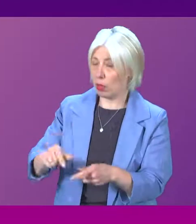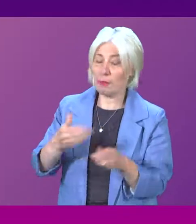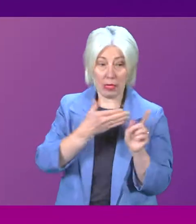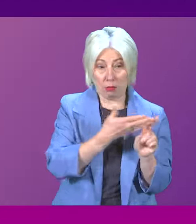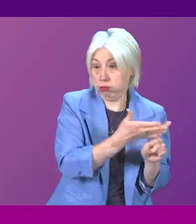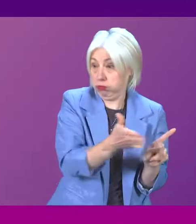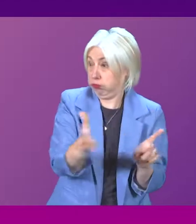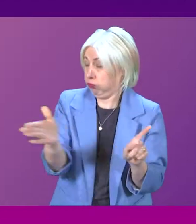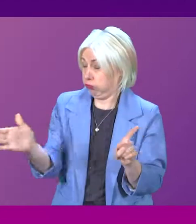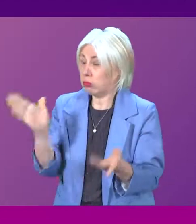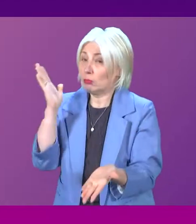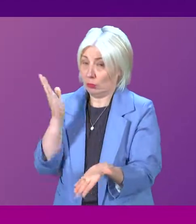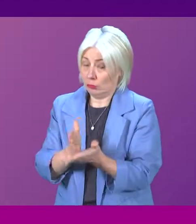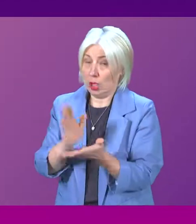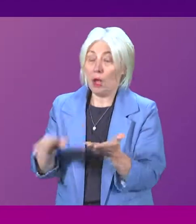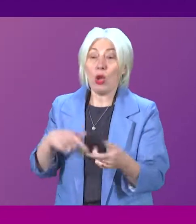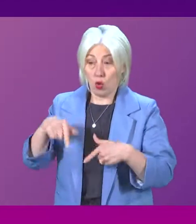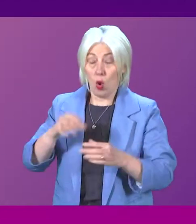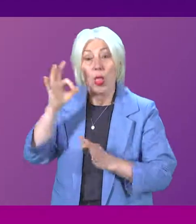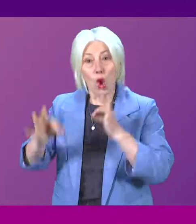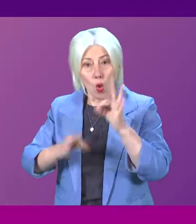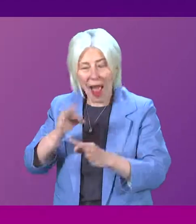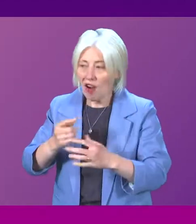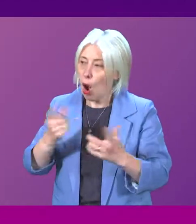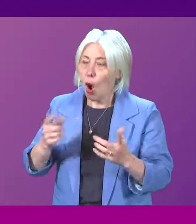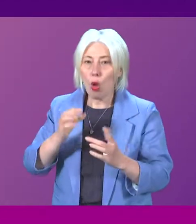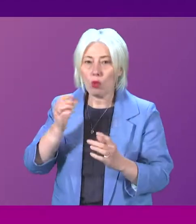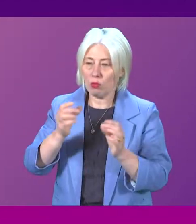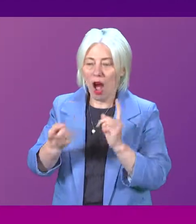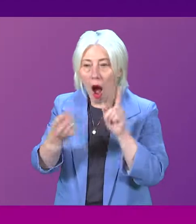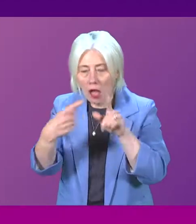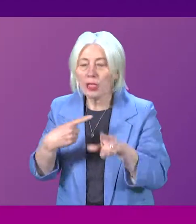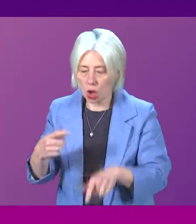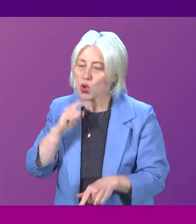directions to ensure that this inquiry provides the answers that it has been established to find.